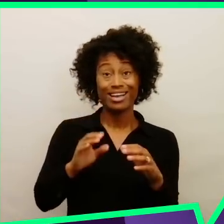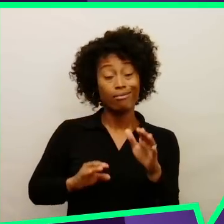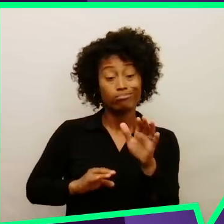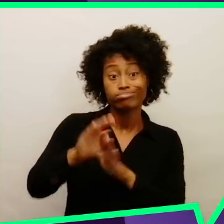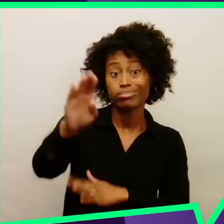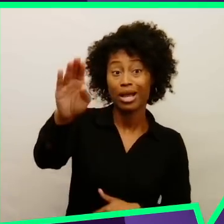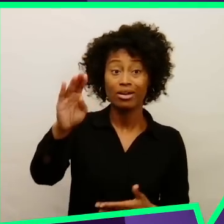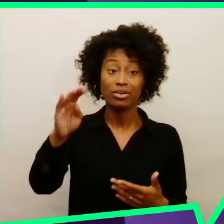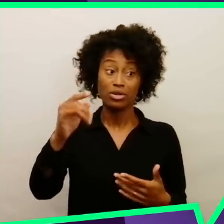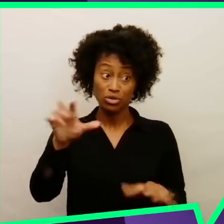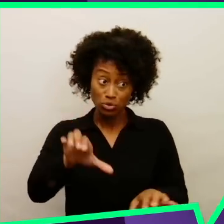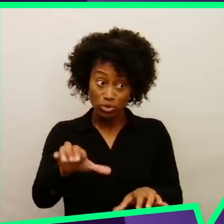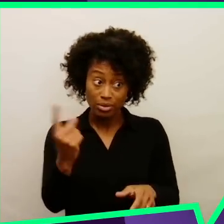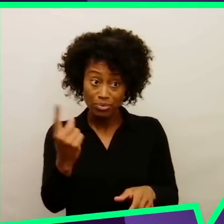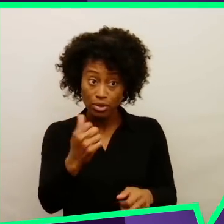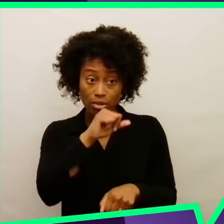Minecraft! Upside down Broccoli.